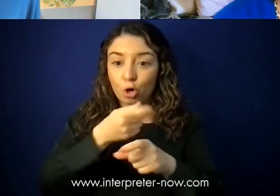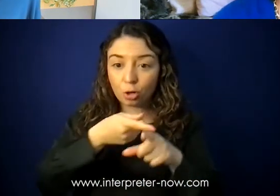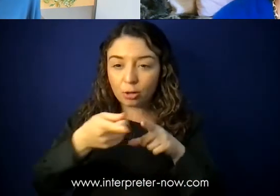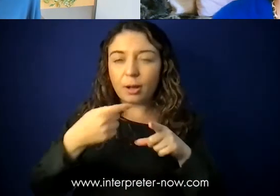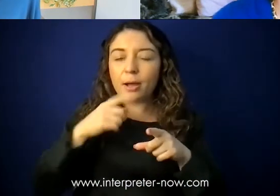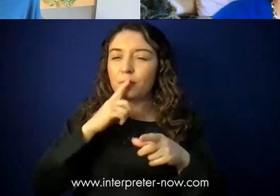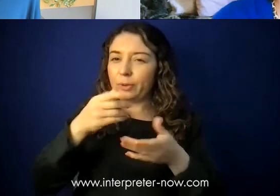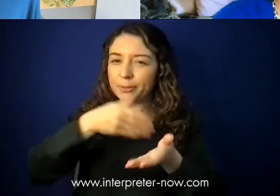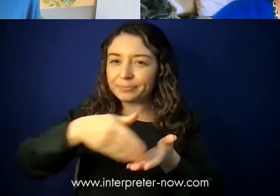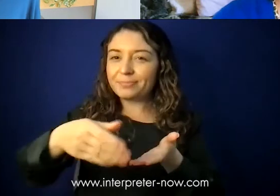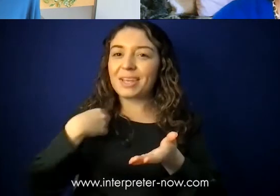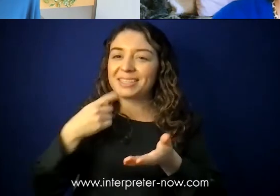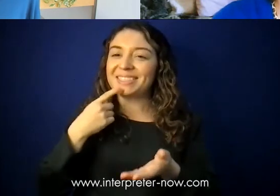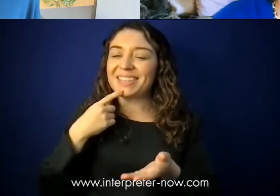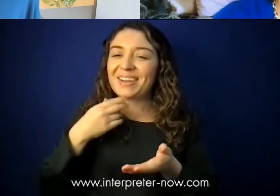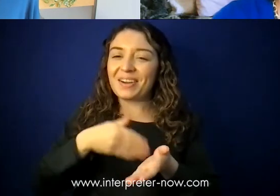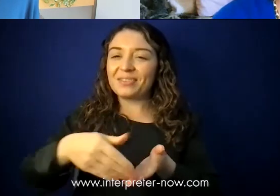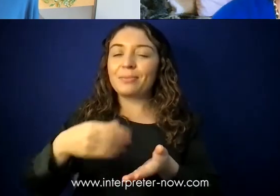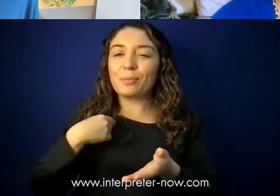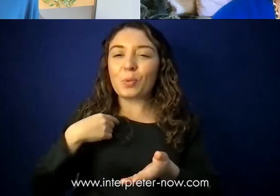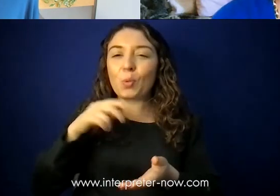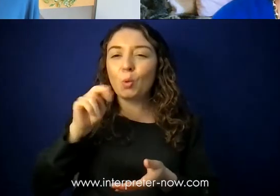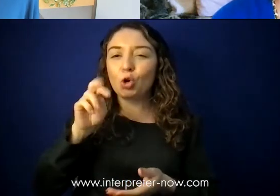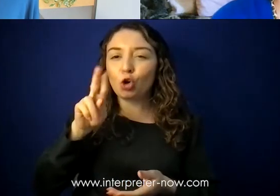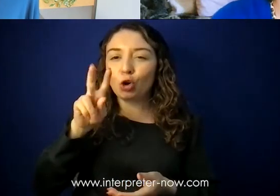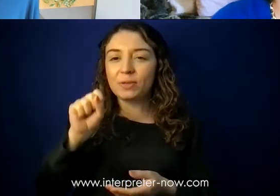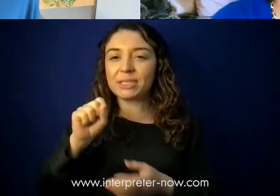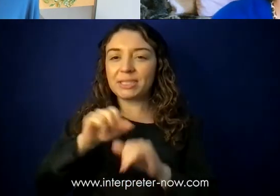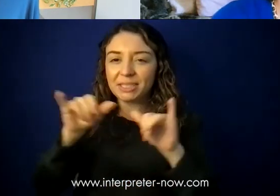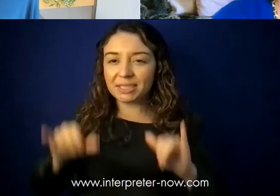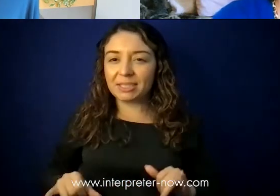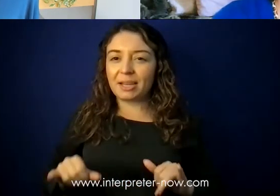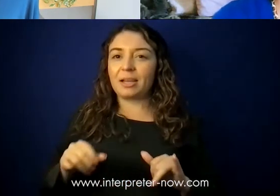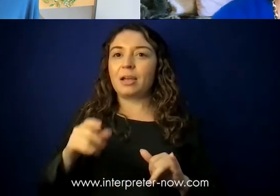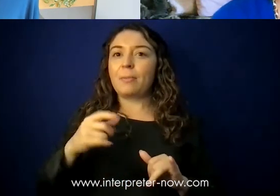said nervous system, I've repeatedly said take care of yourself.